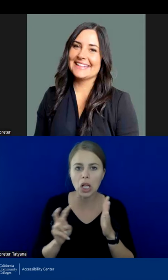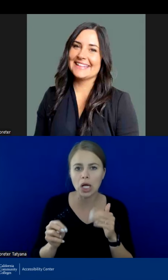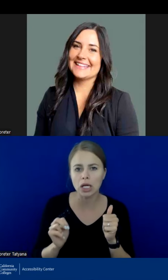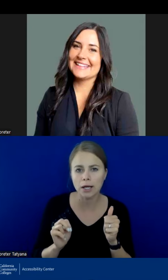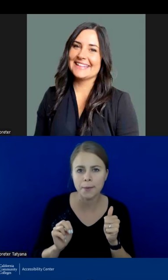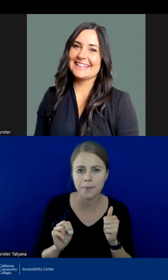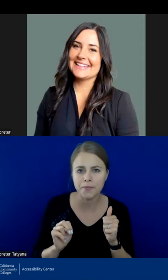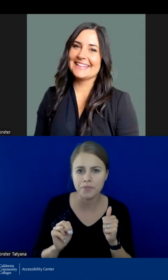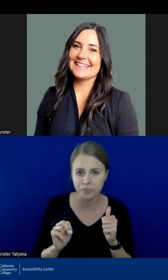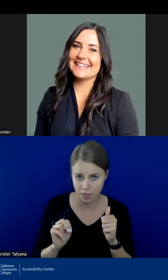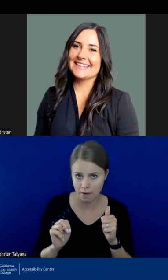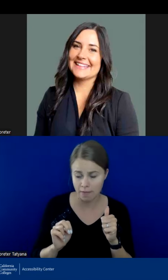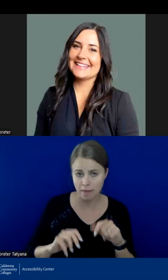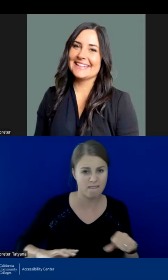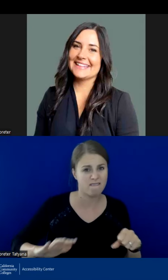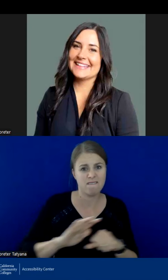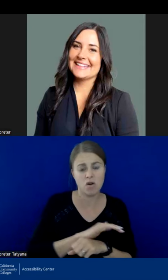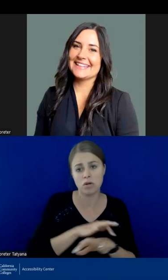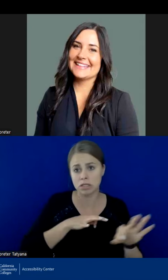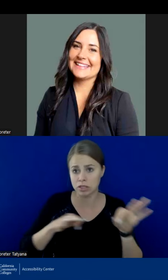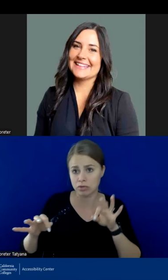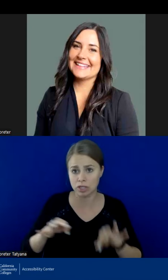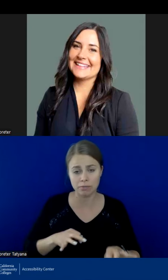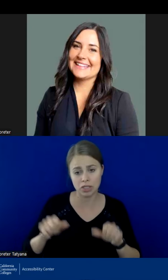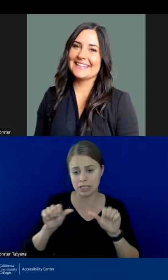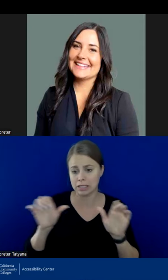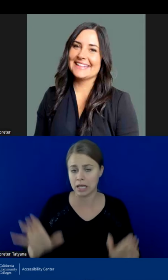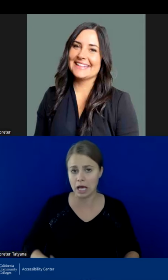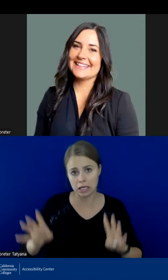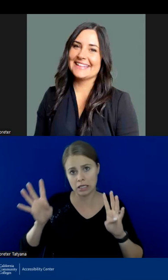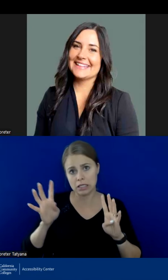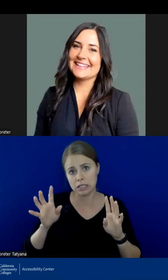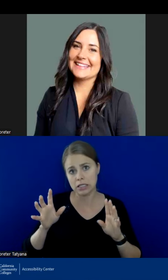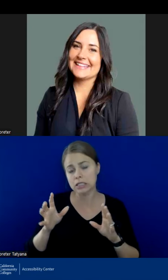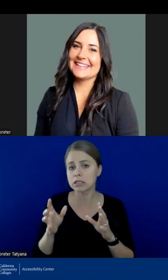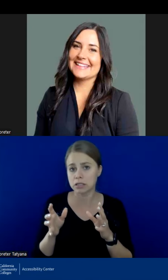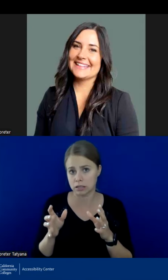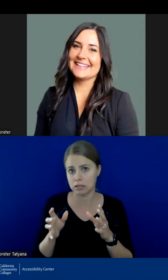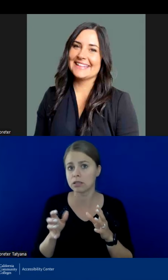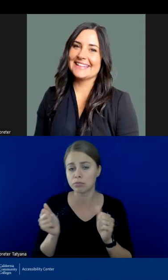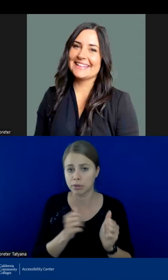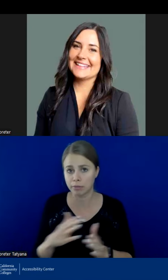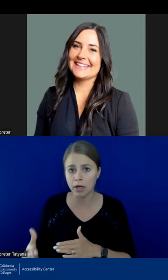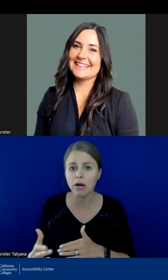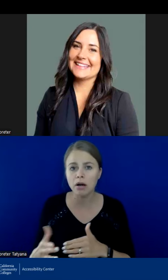at the full description prepared by a scientist. Lauren if you could please paste that.